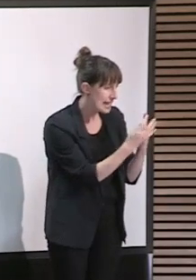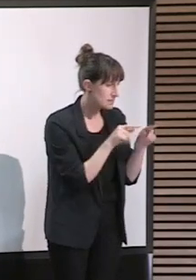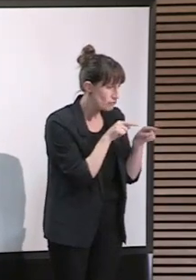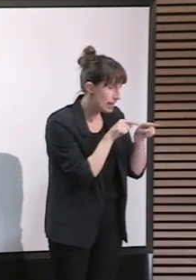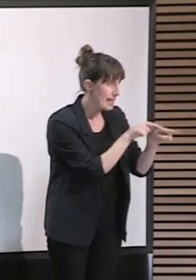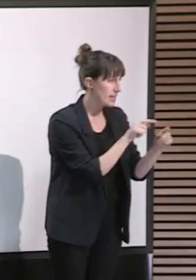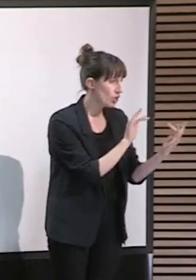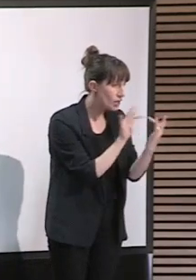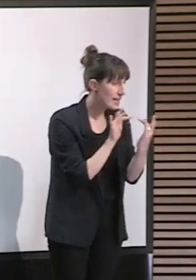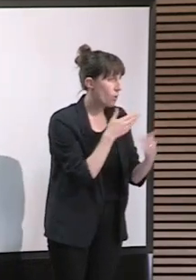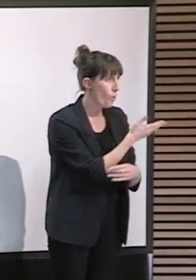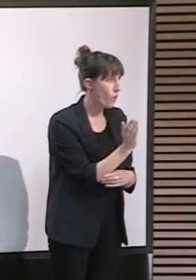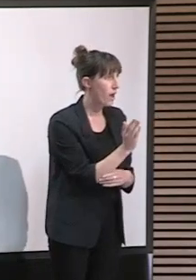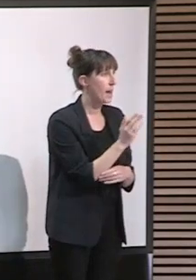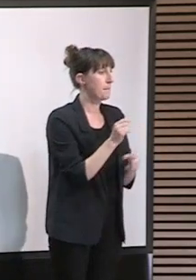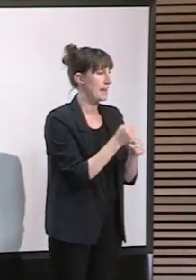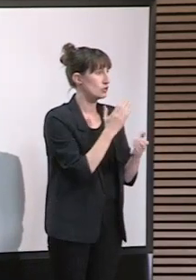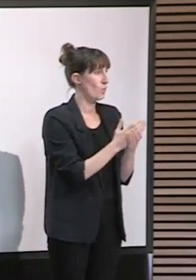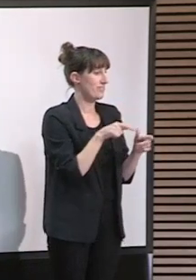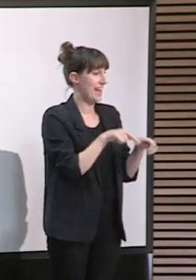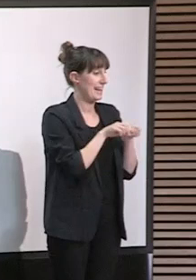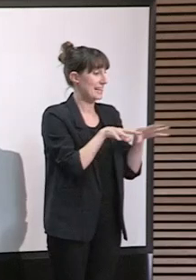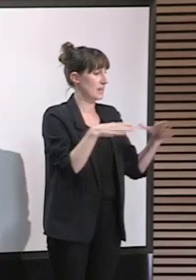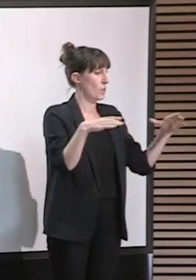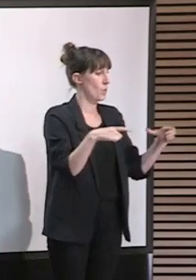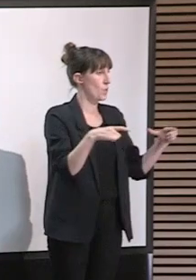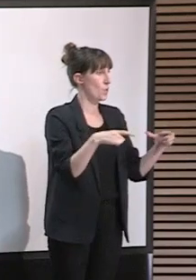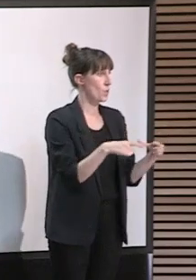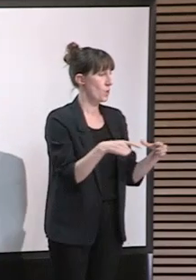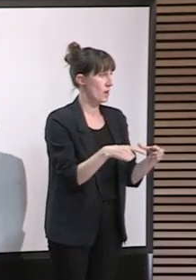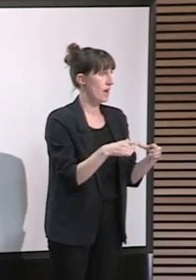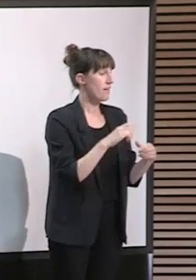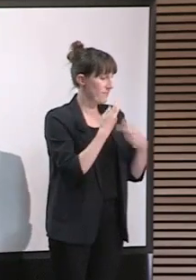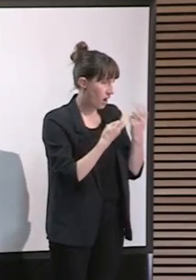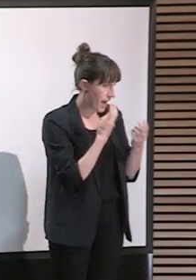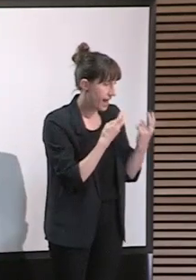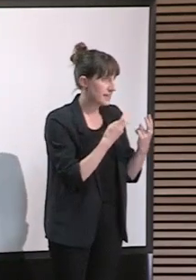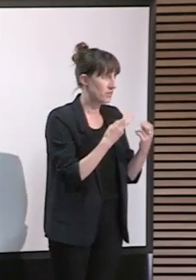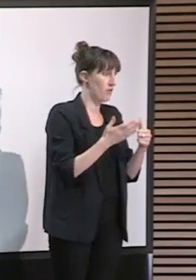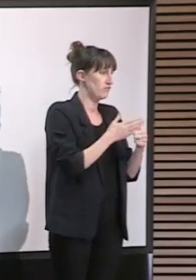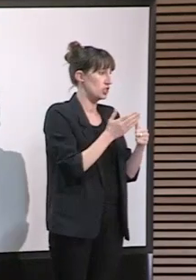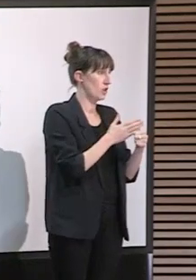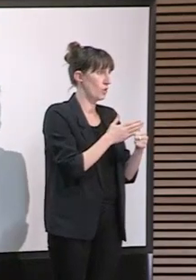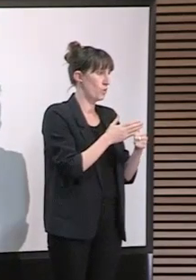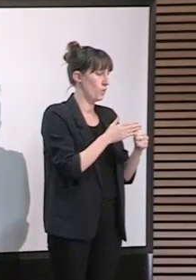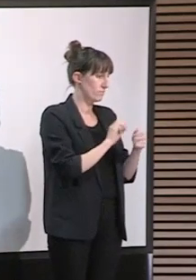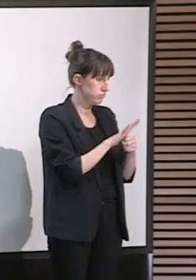the testing and contact tracing we need to be done in order to narrow this cluster